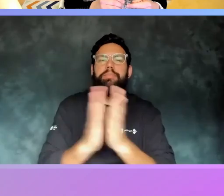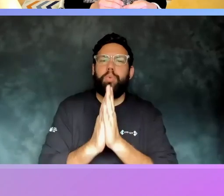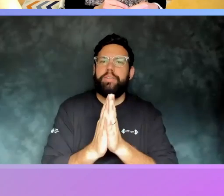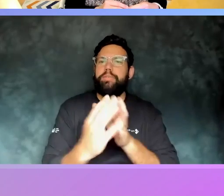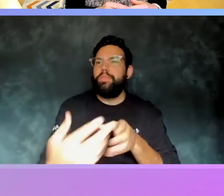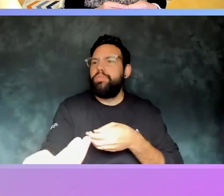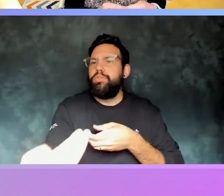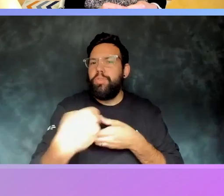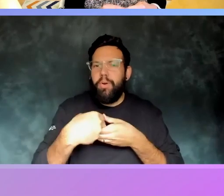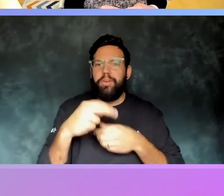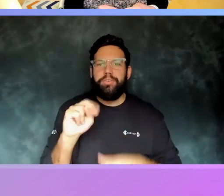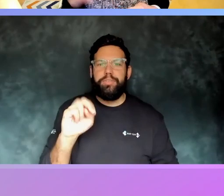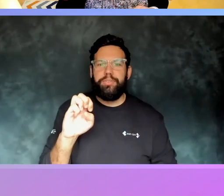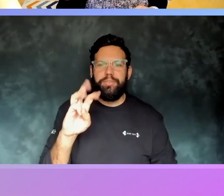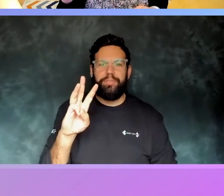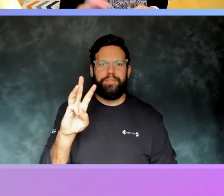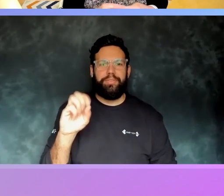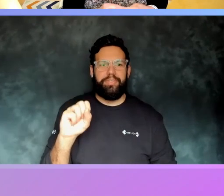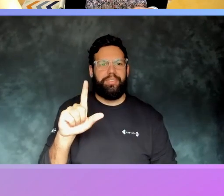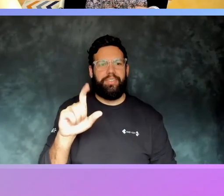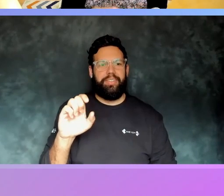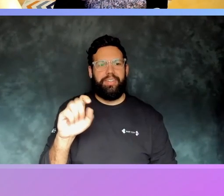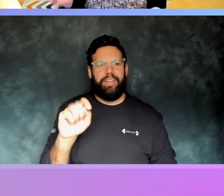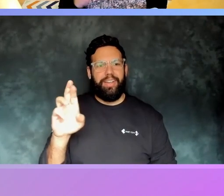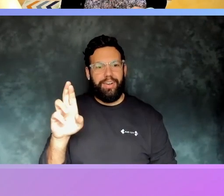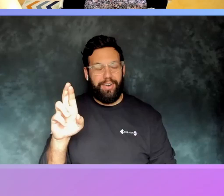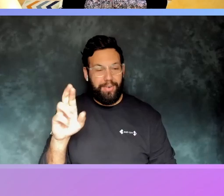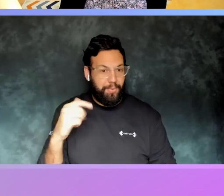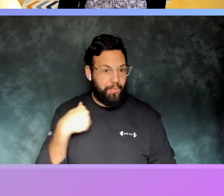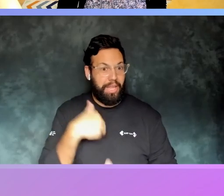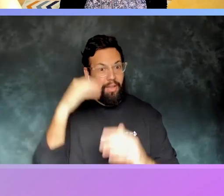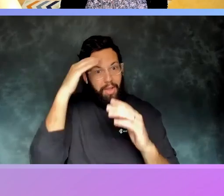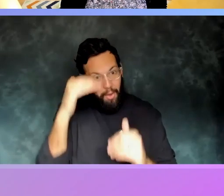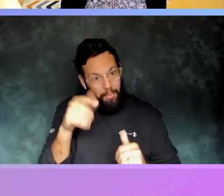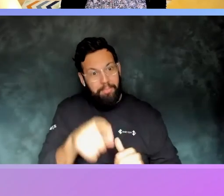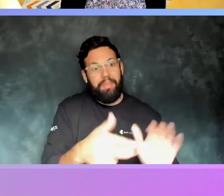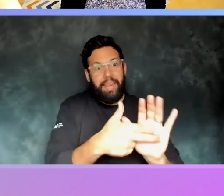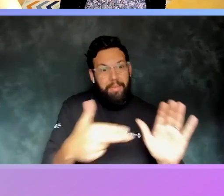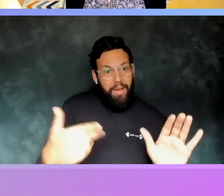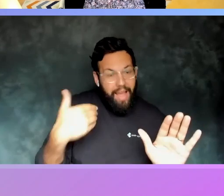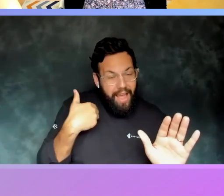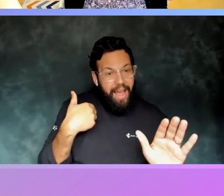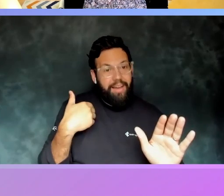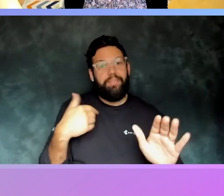but not least, let's talk about forms. Forms are considered one of the most difficult elements to get